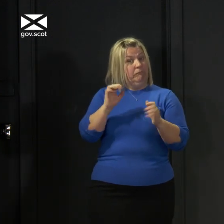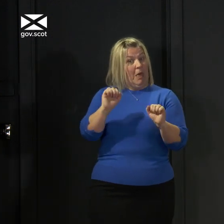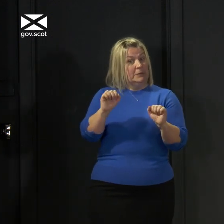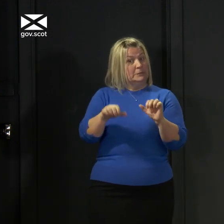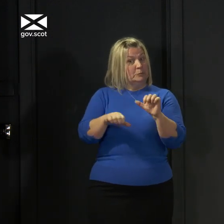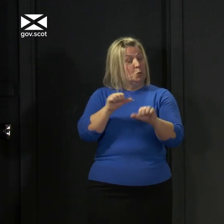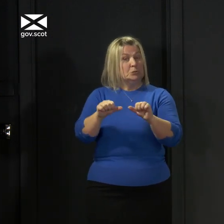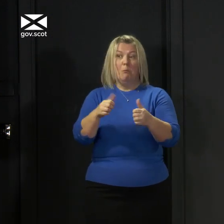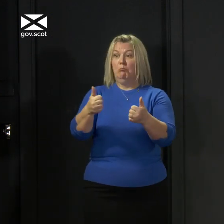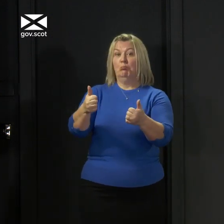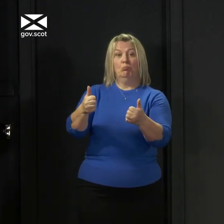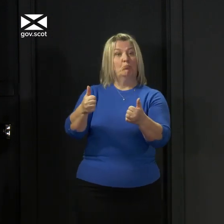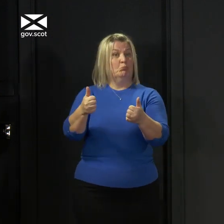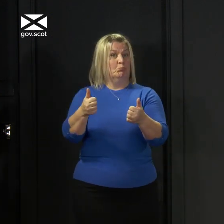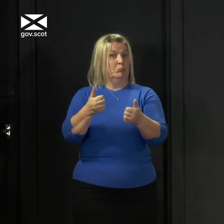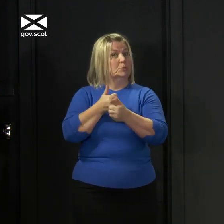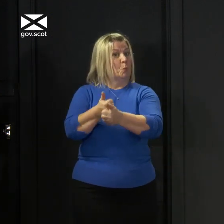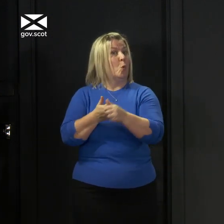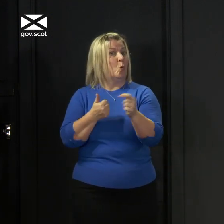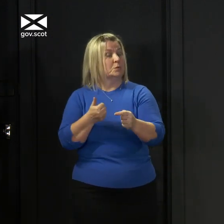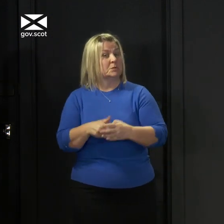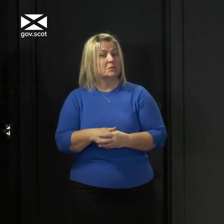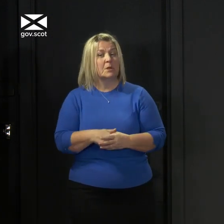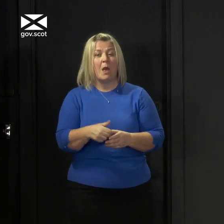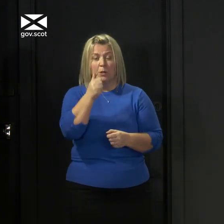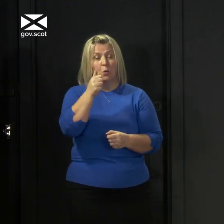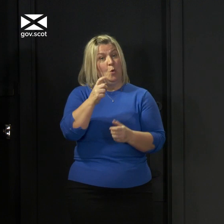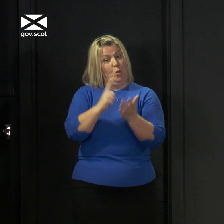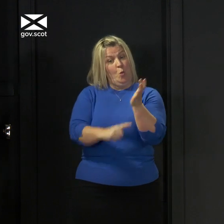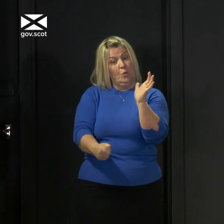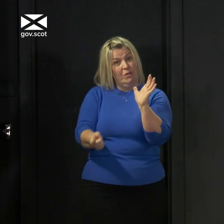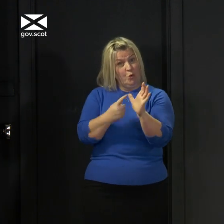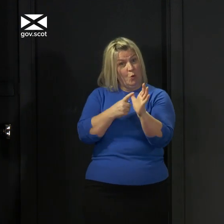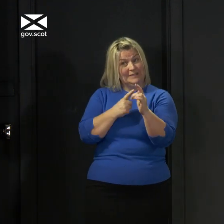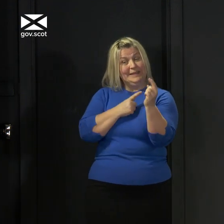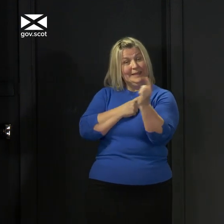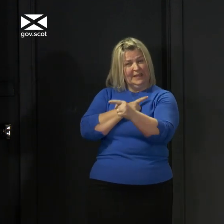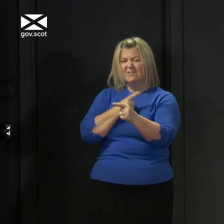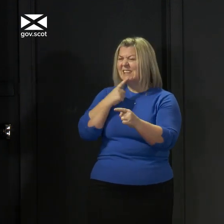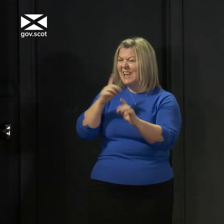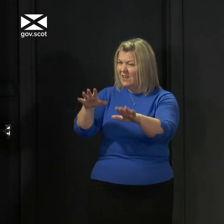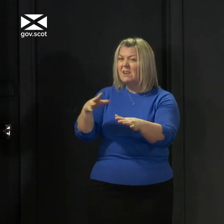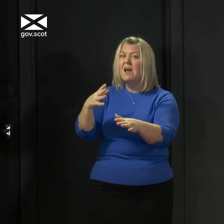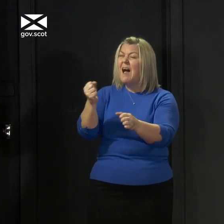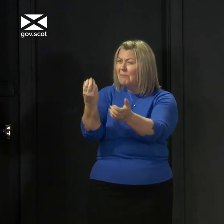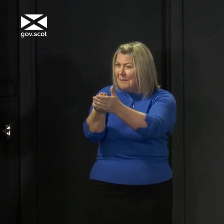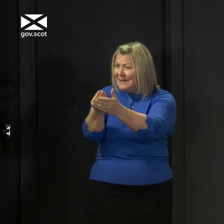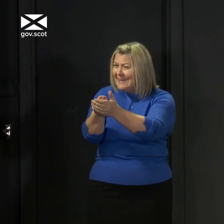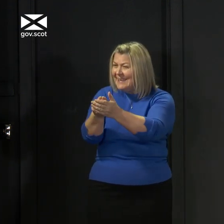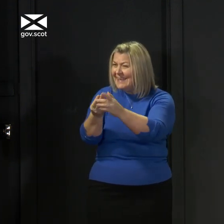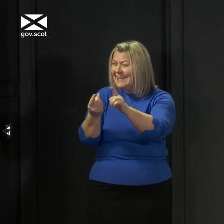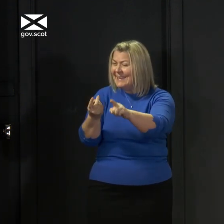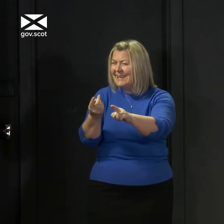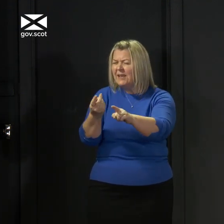opening remarks one of the things we've done is give local authorities flexibility about how they use the Scottish attainment challenge funding to